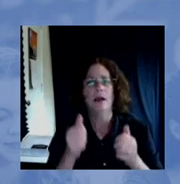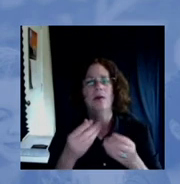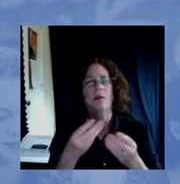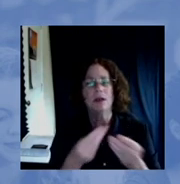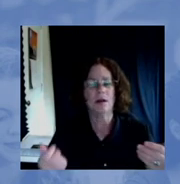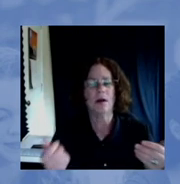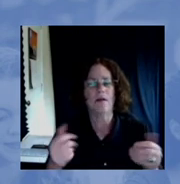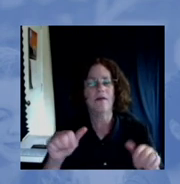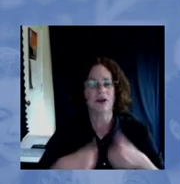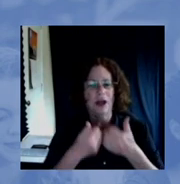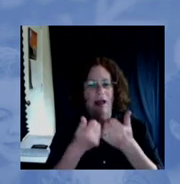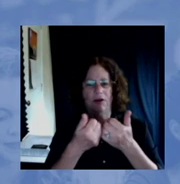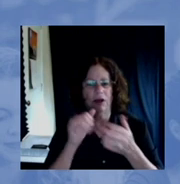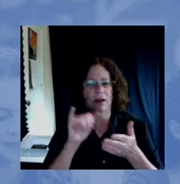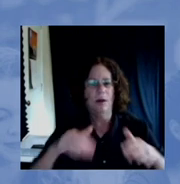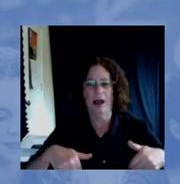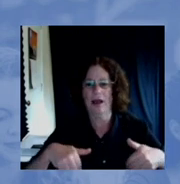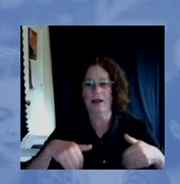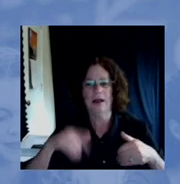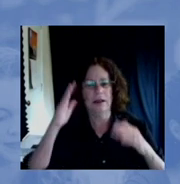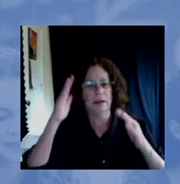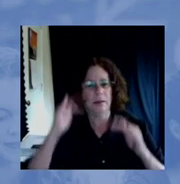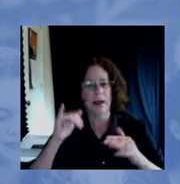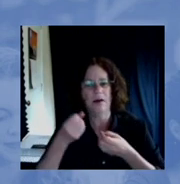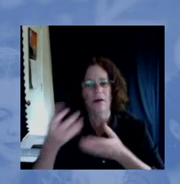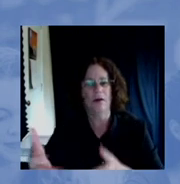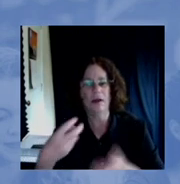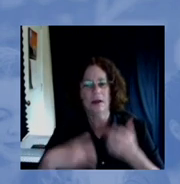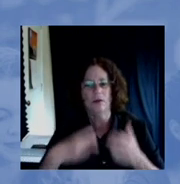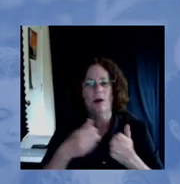WERE ANTICIPATED THAT ARE CAUSES AN IMPEDIMENT TO THAT ACTION BEING EXECUTED.